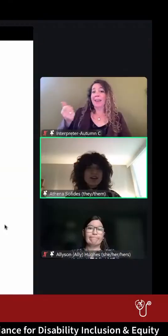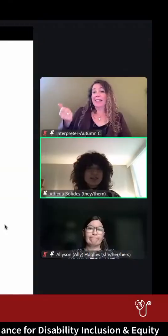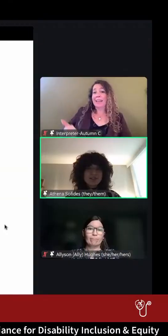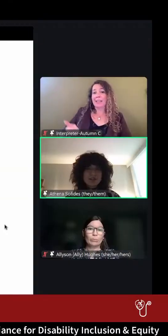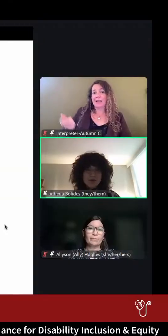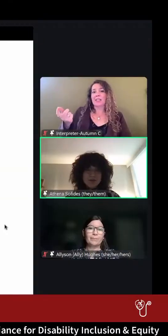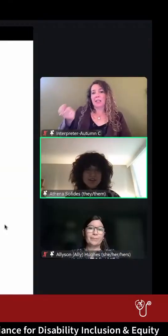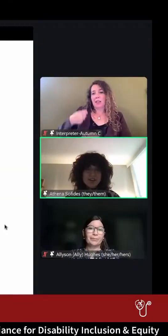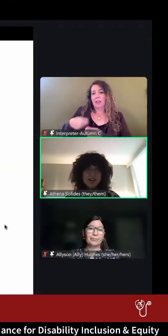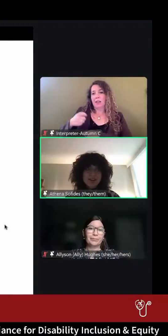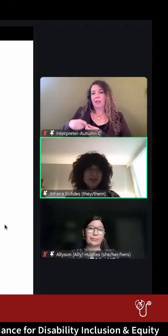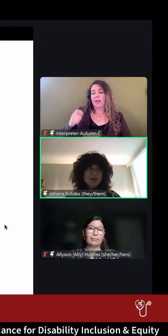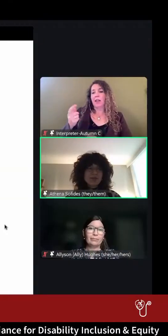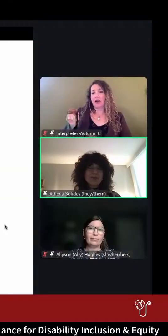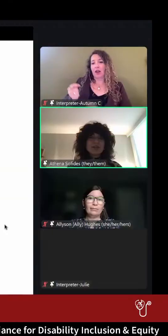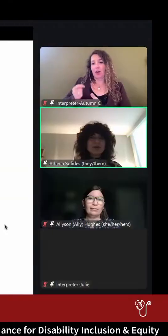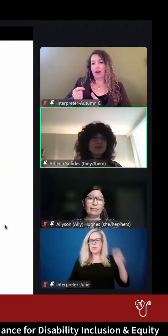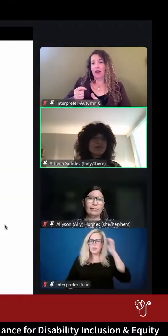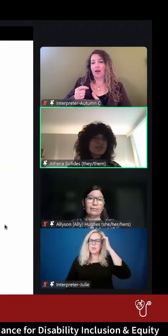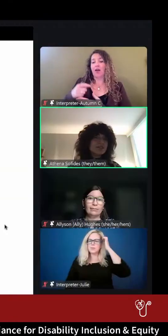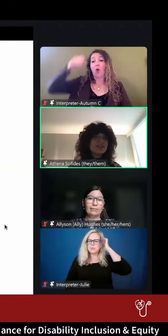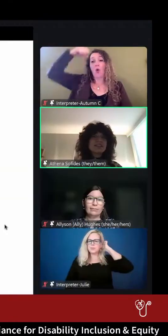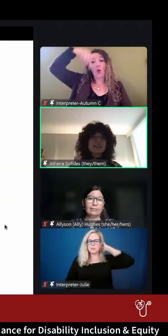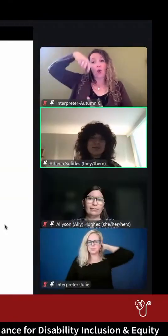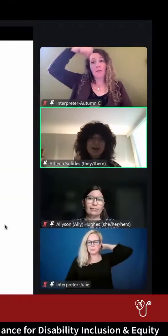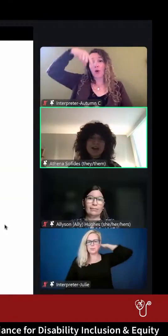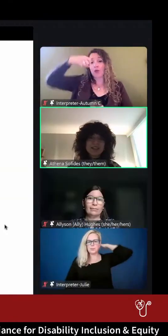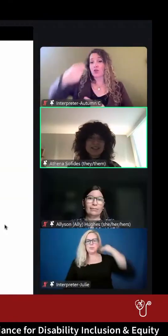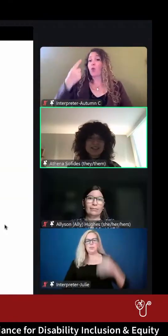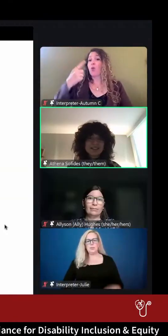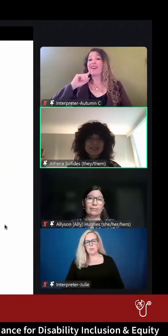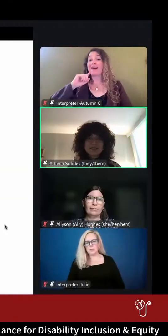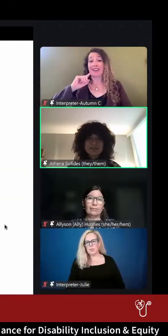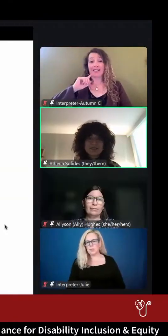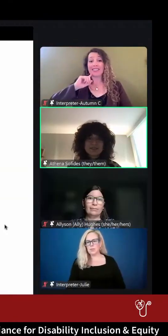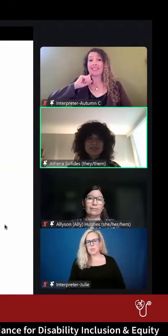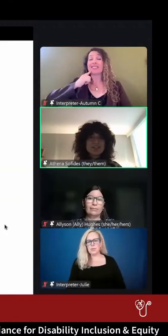as hormones are one seriously impacts each